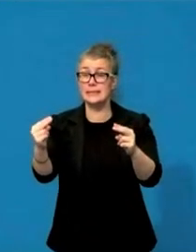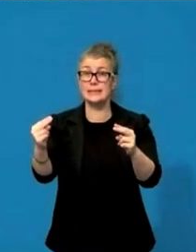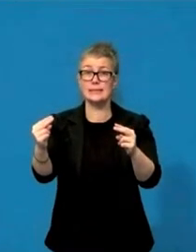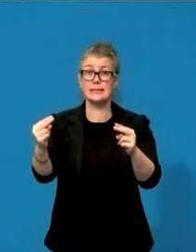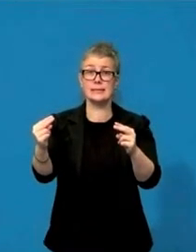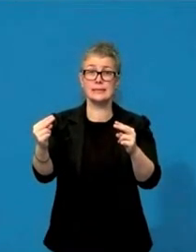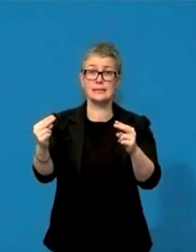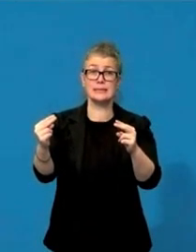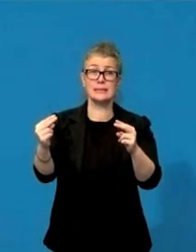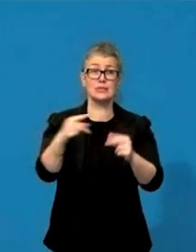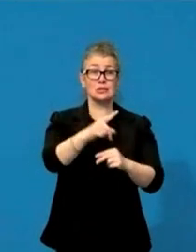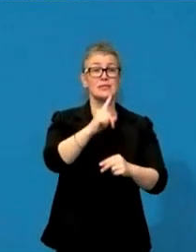she's going to become the guardian of Tristan.